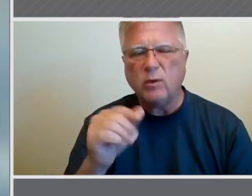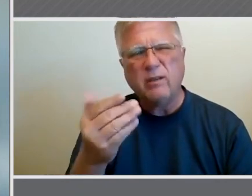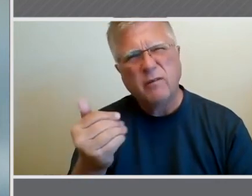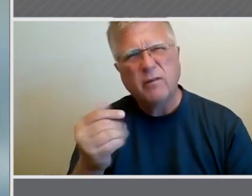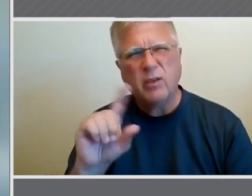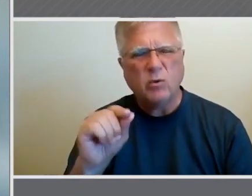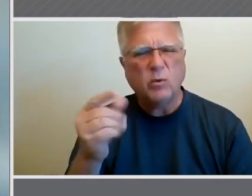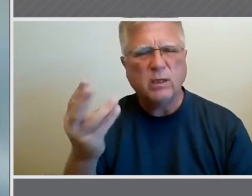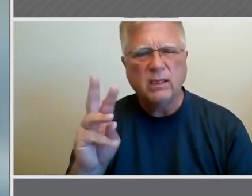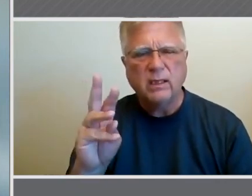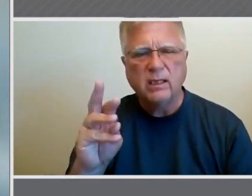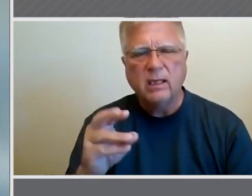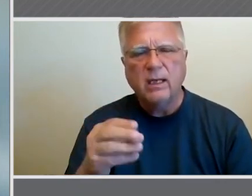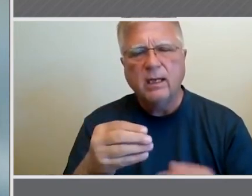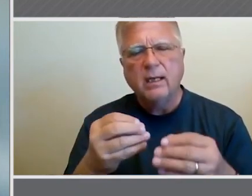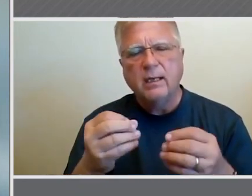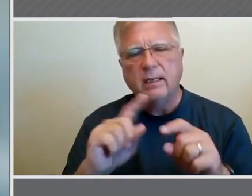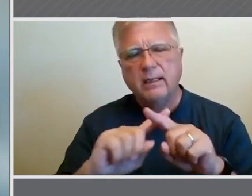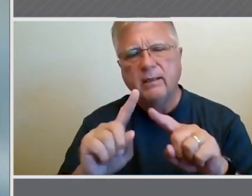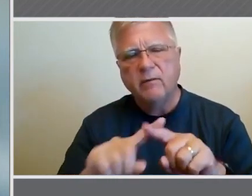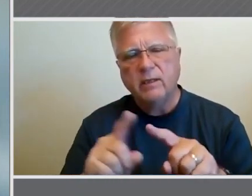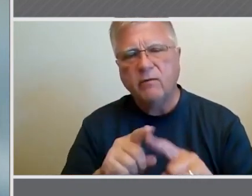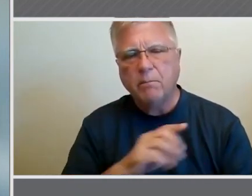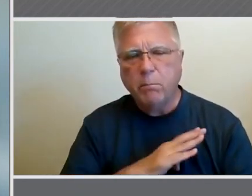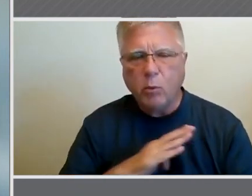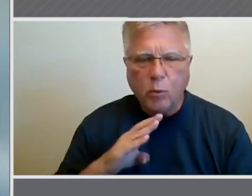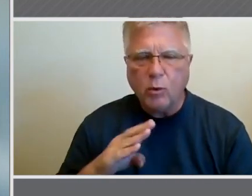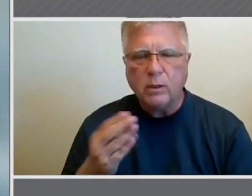city, which also produce the housing Opportunity Fund